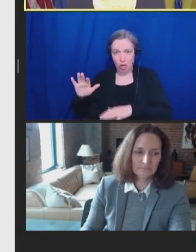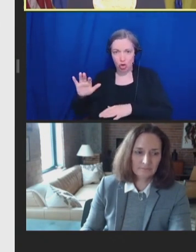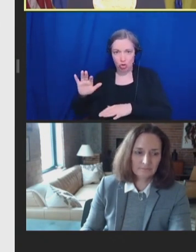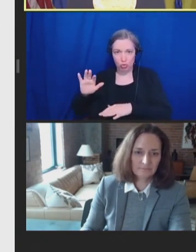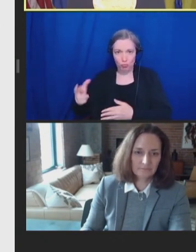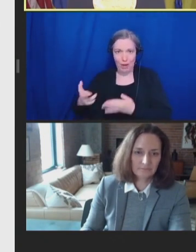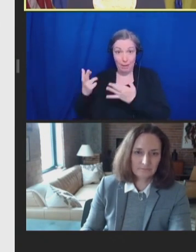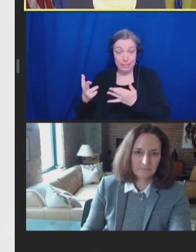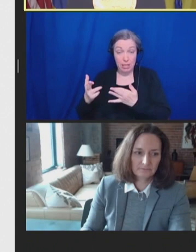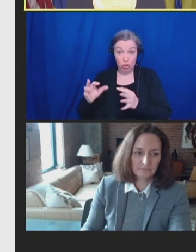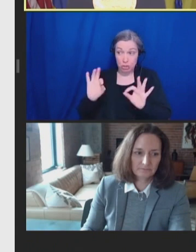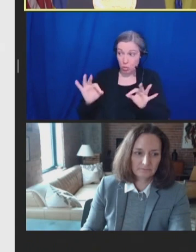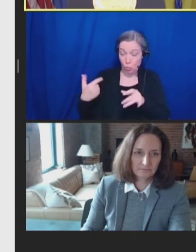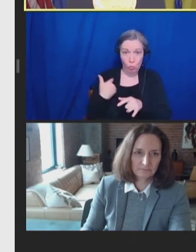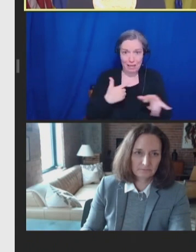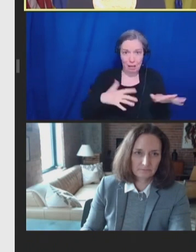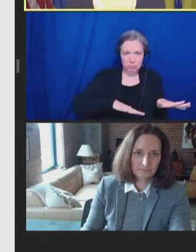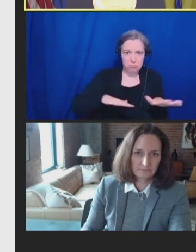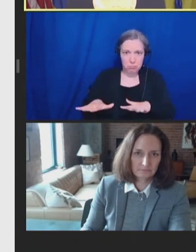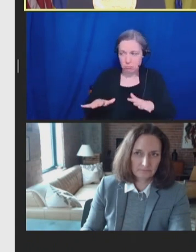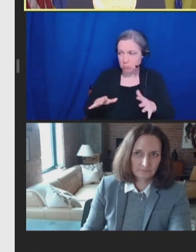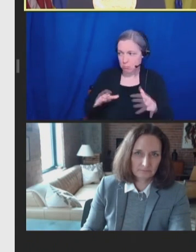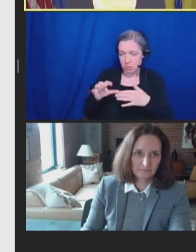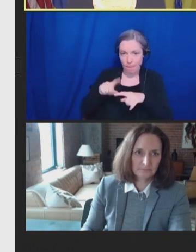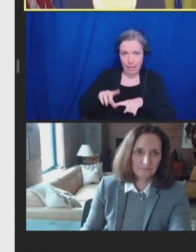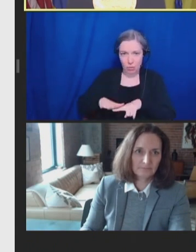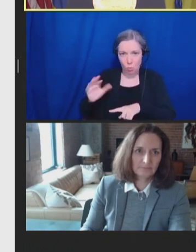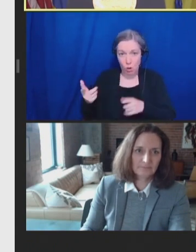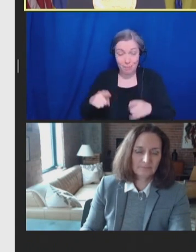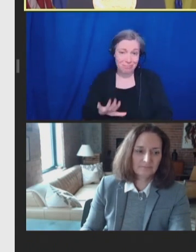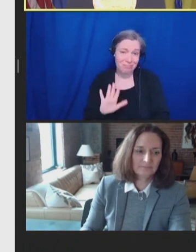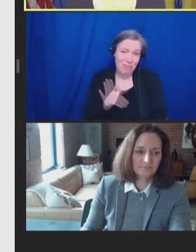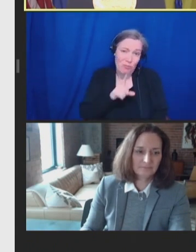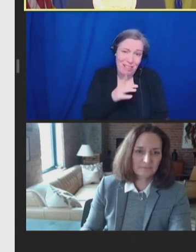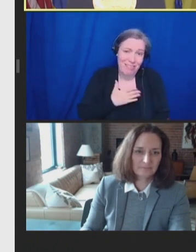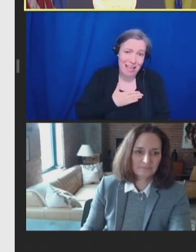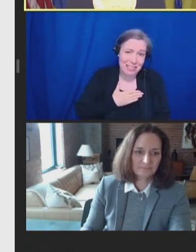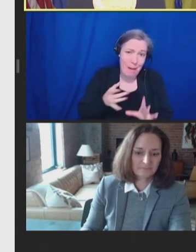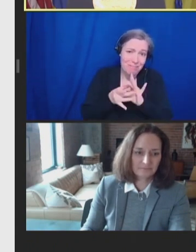you know, that's what I've kind of got to say today. And then I know Anne is going